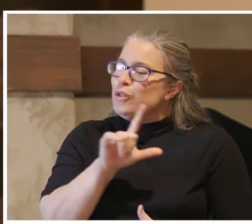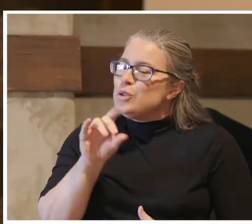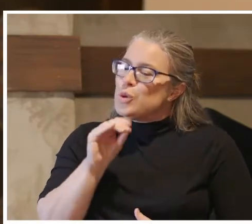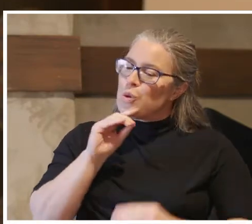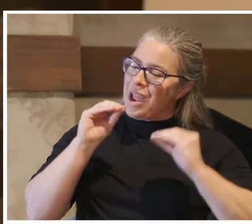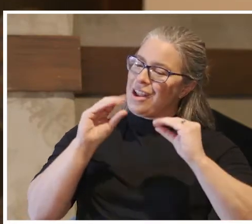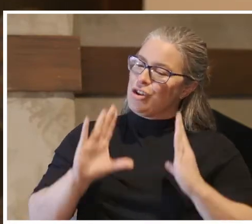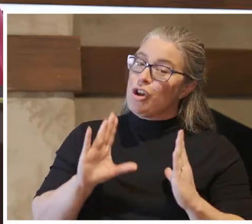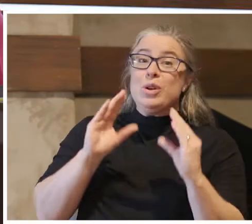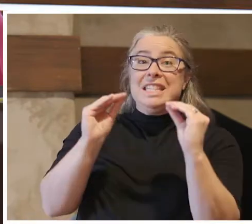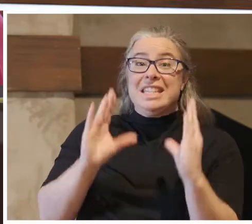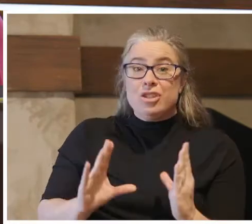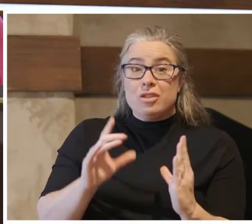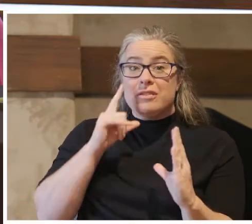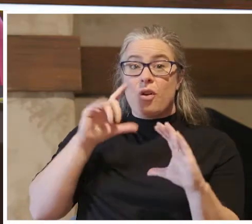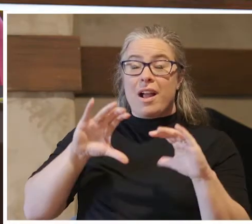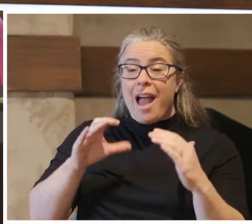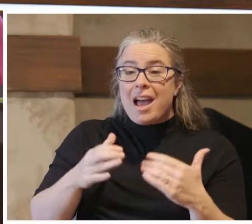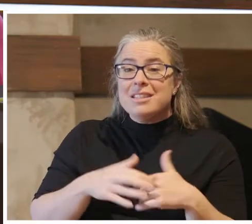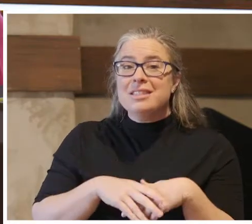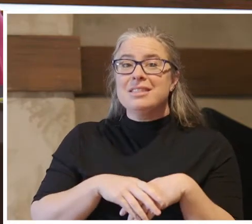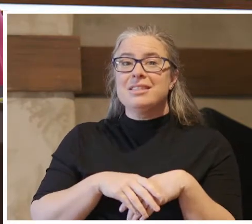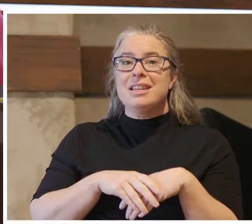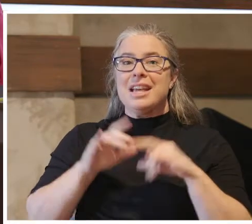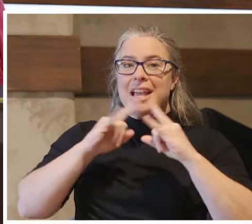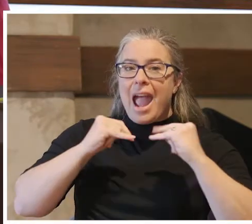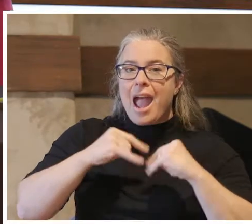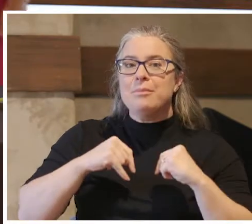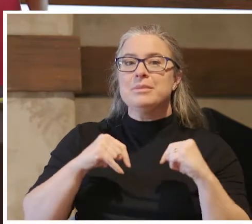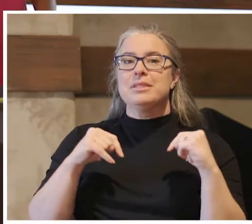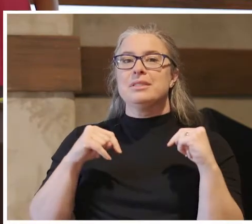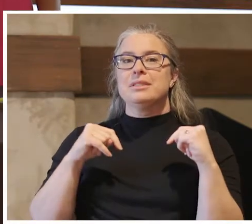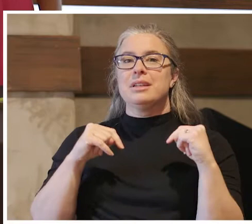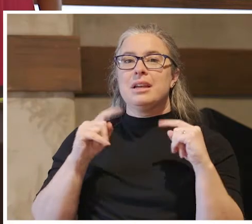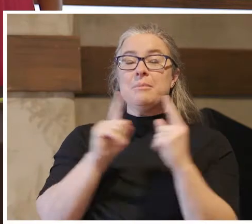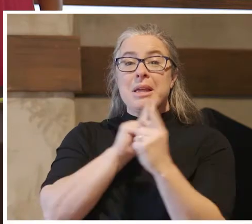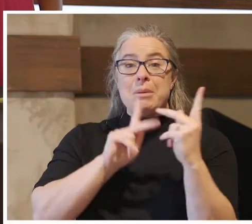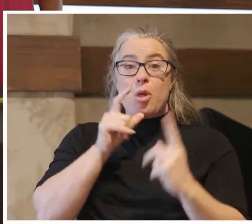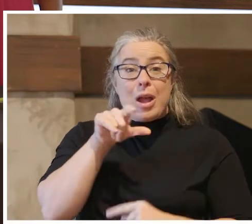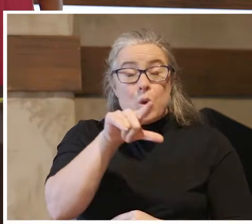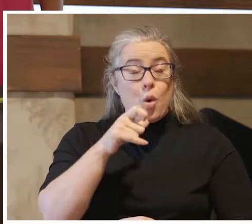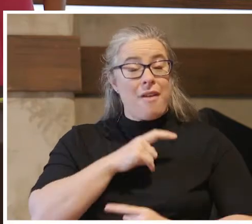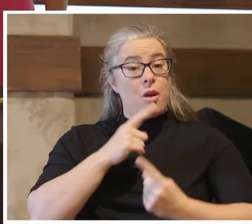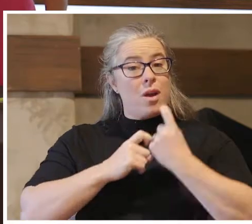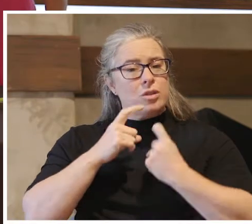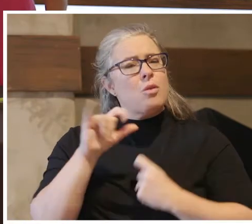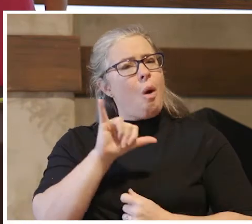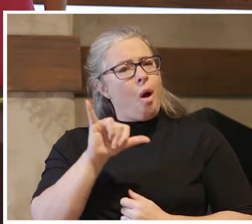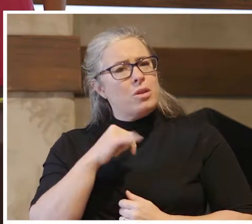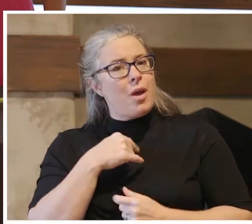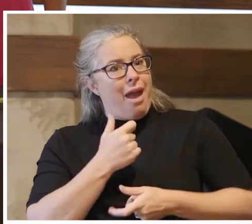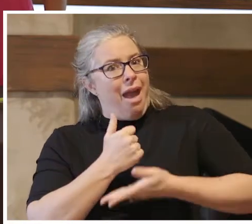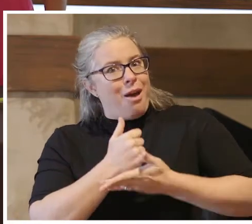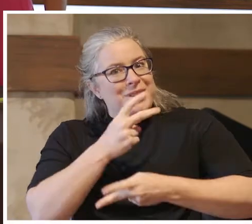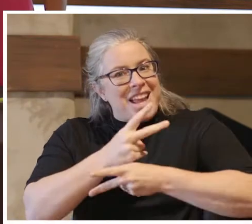educators are teachers for classes and camps and meeting people like you who have questions, but we also help take care of the animals